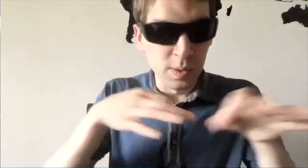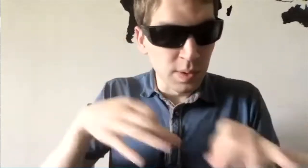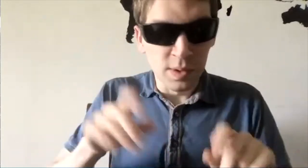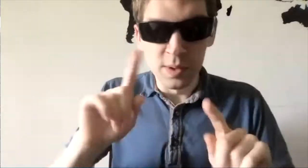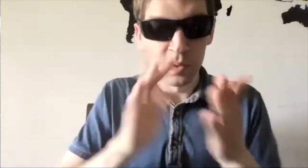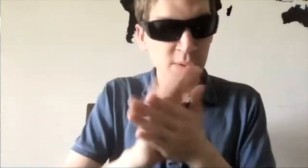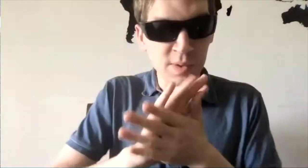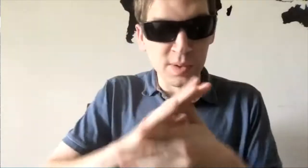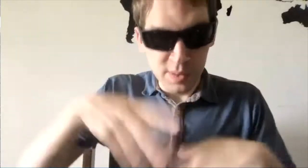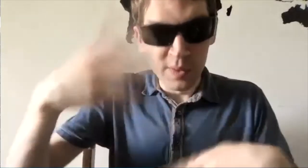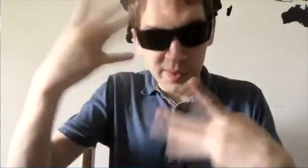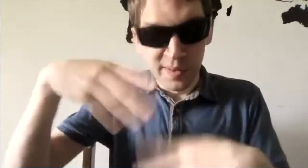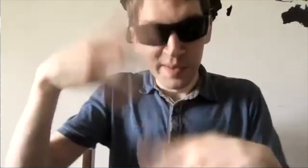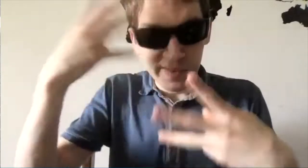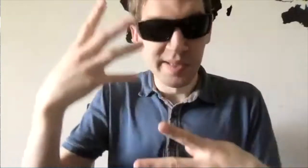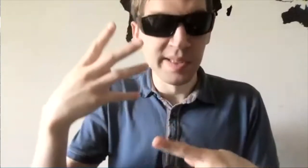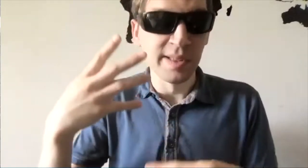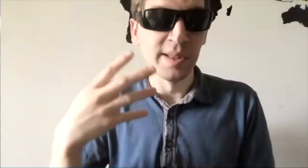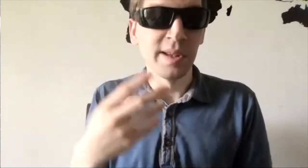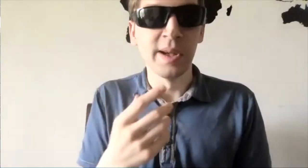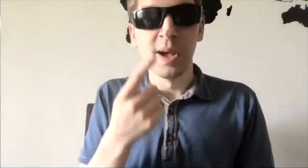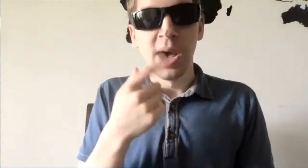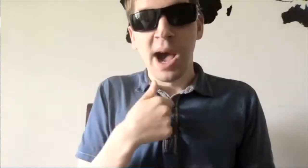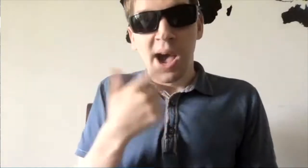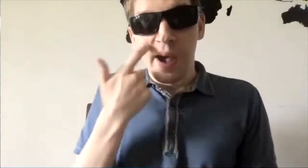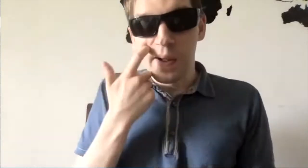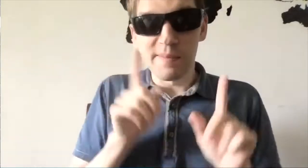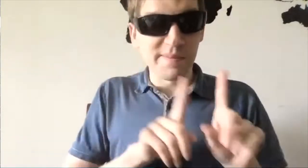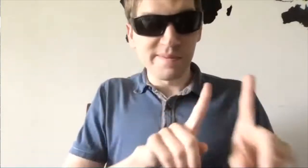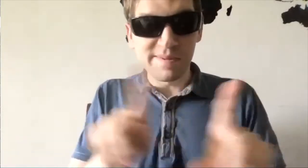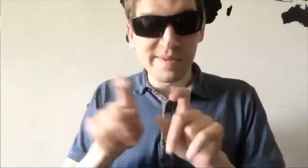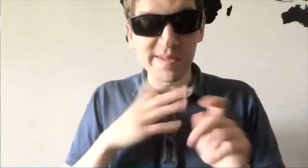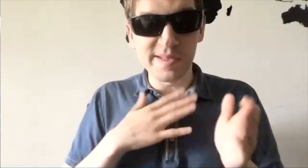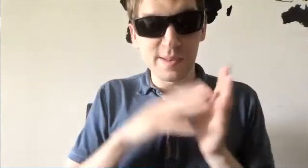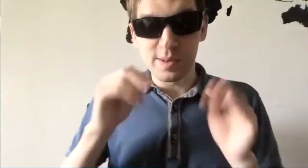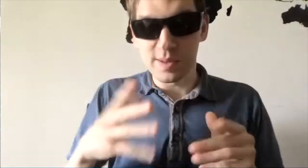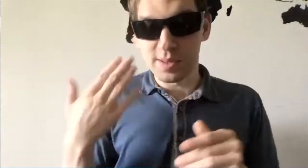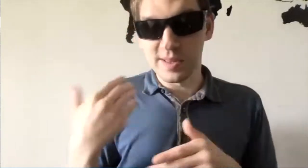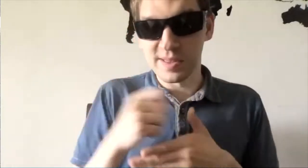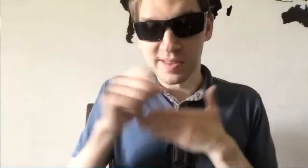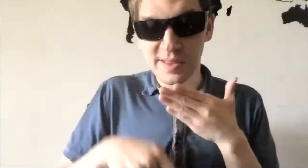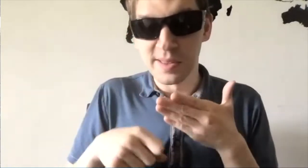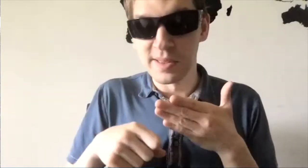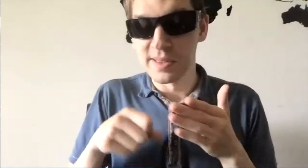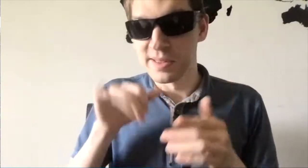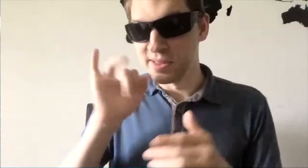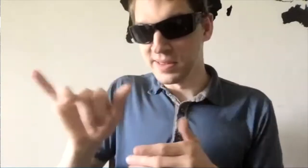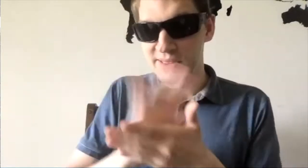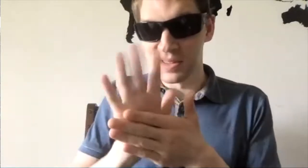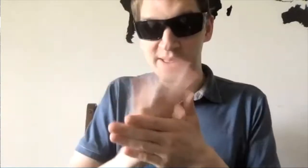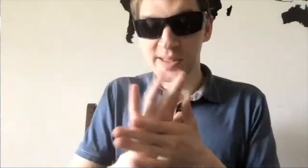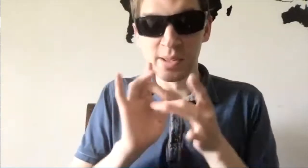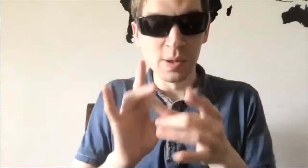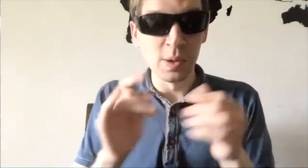for a Deafblind person. There's no audio descriptions. It's just video after video.